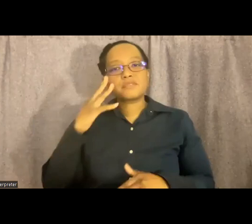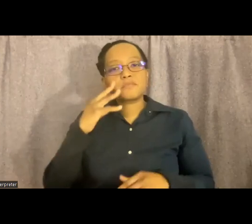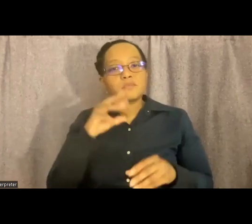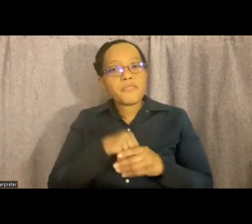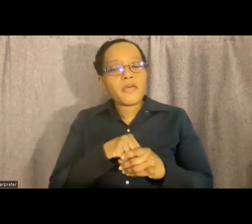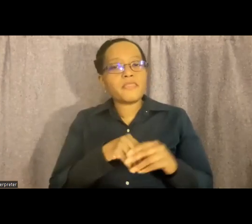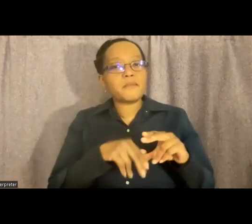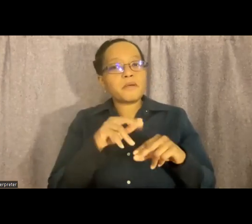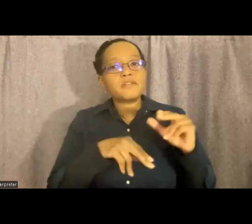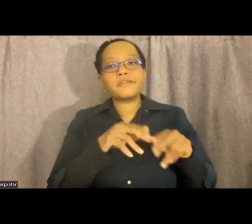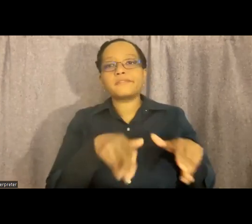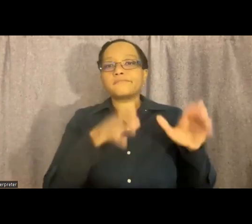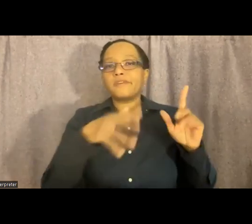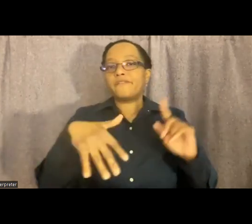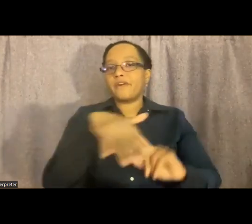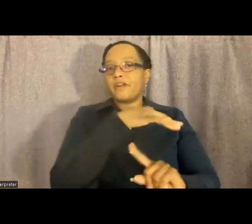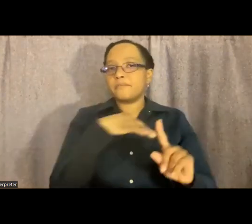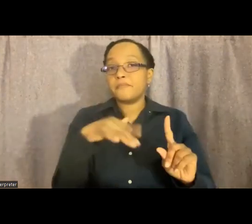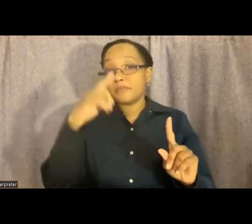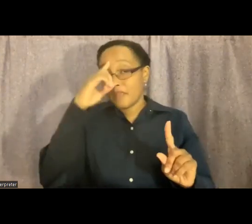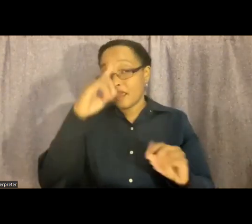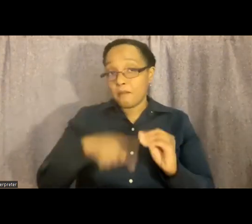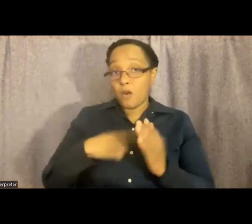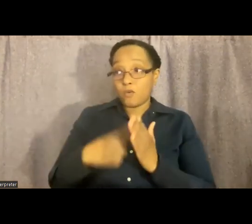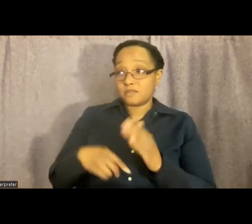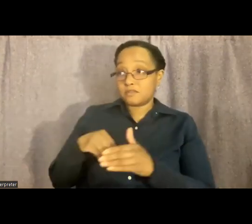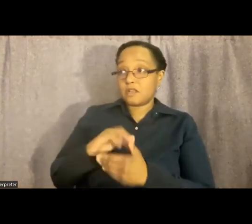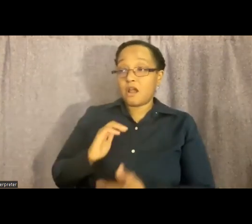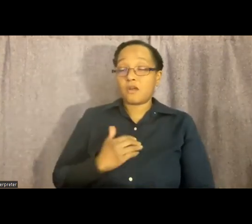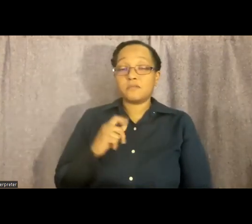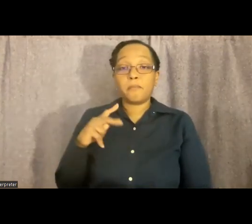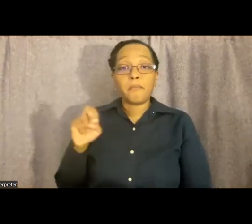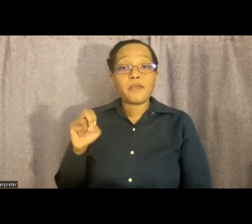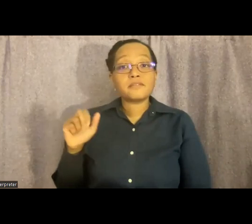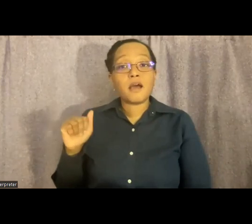When we think about amenities in our spaces, if that is making sure we comply with all